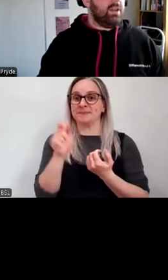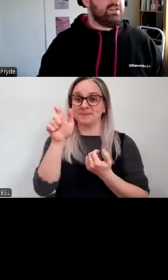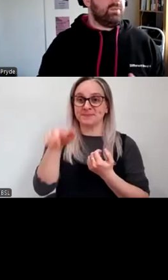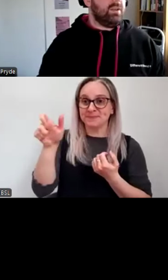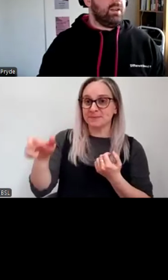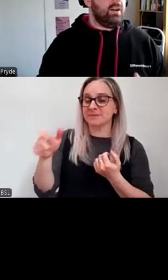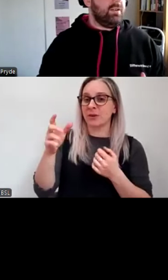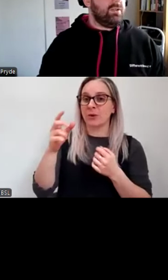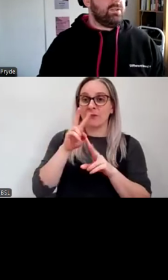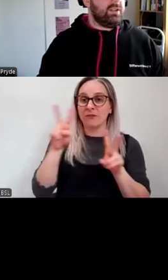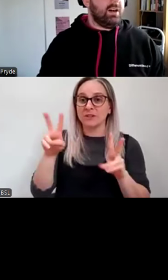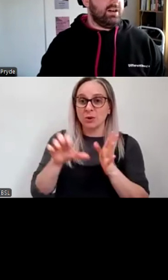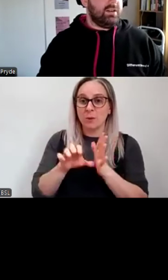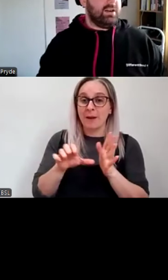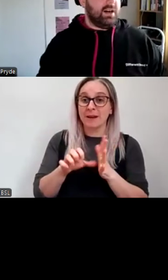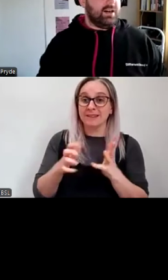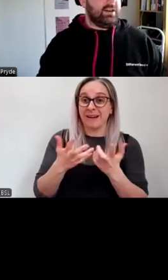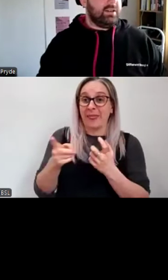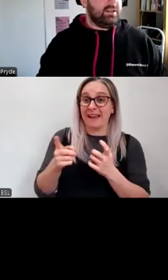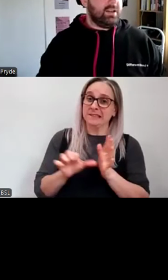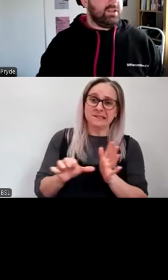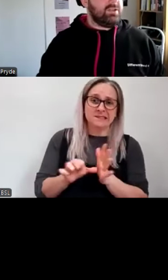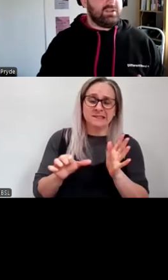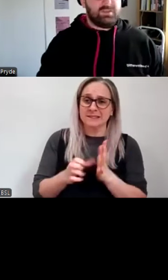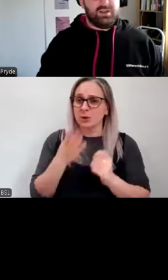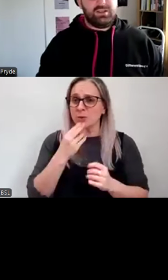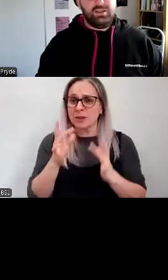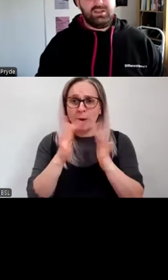face when they are using our digital experiences.